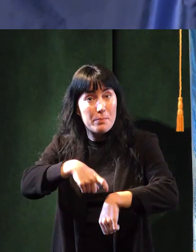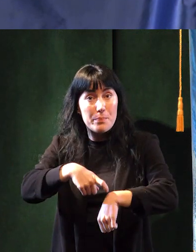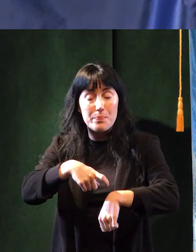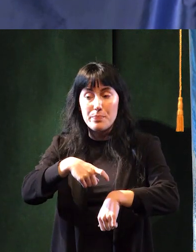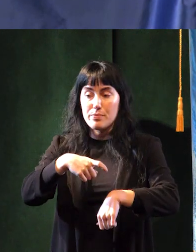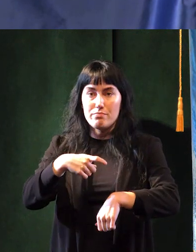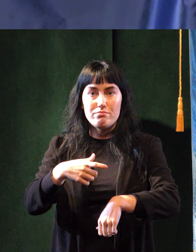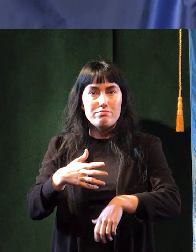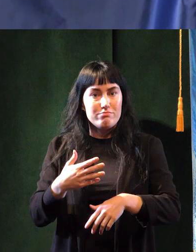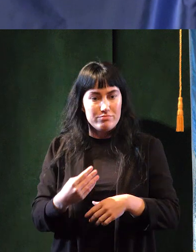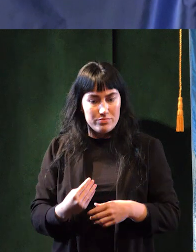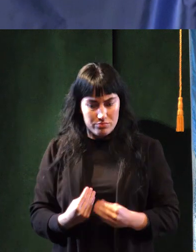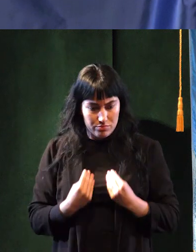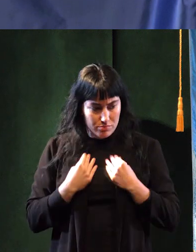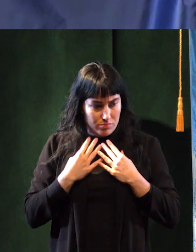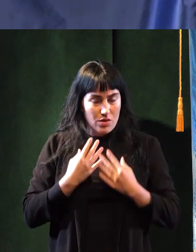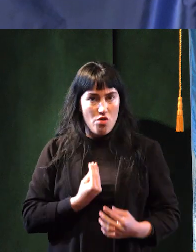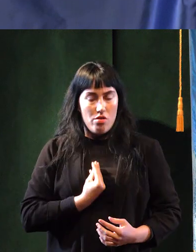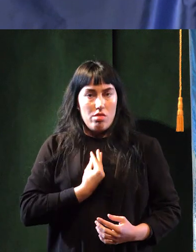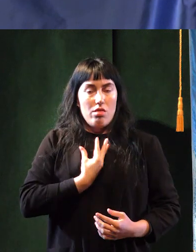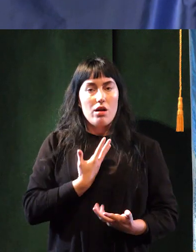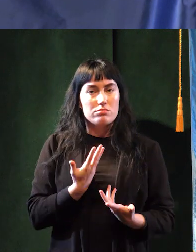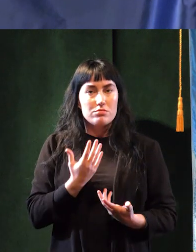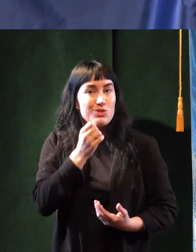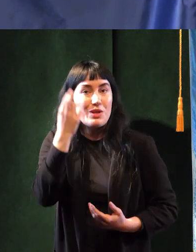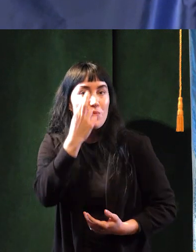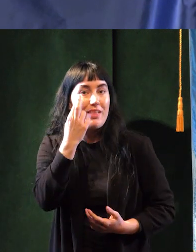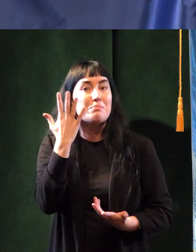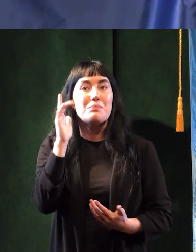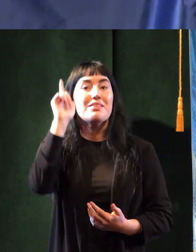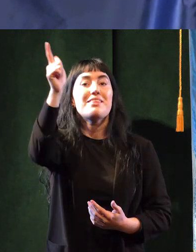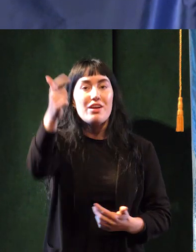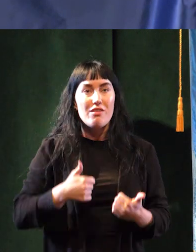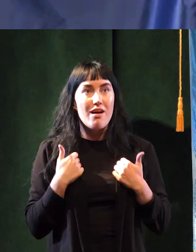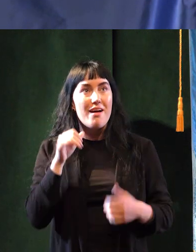time here enrich your light in ways you may not realize for a long time to come